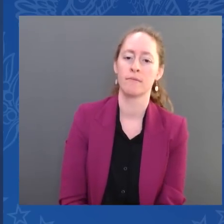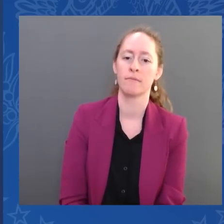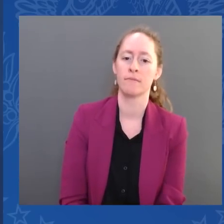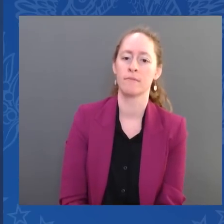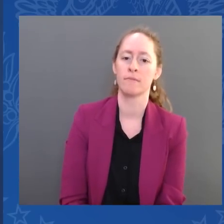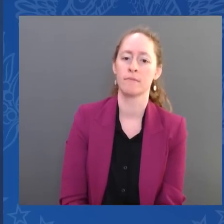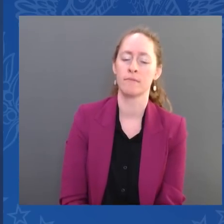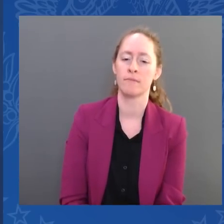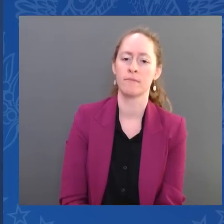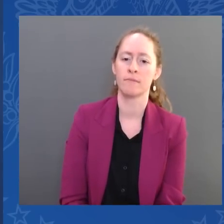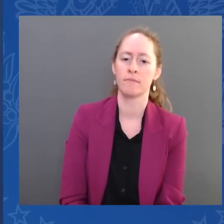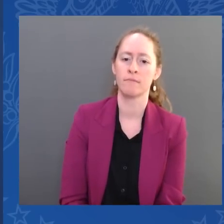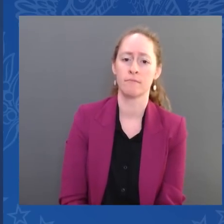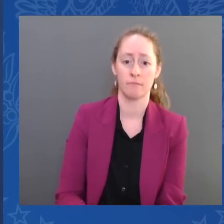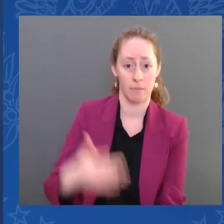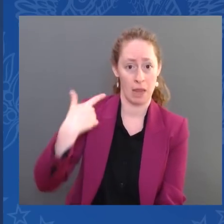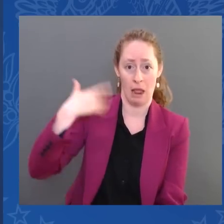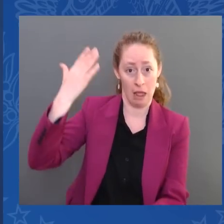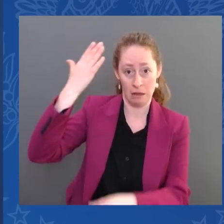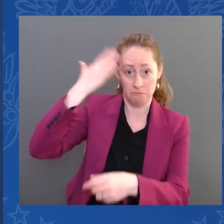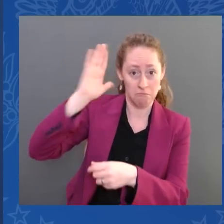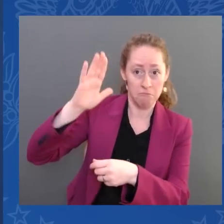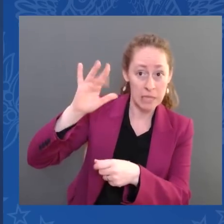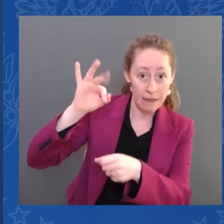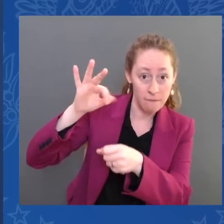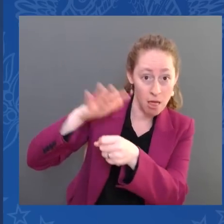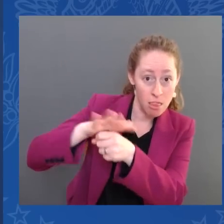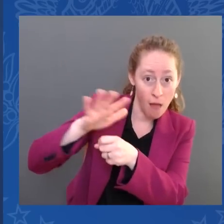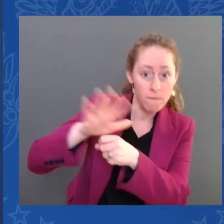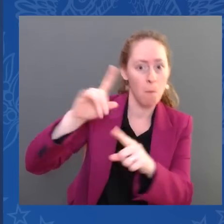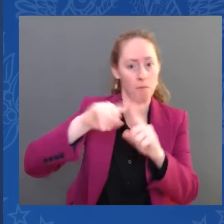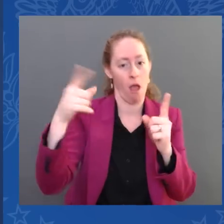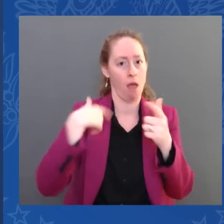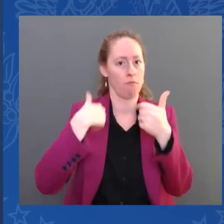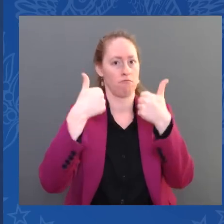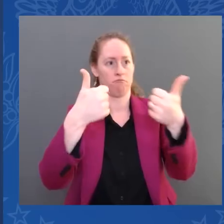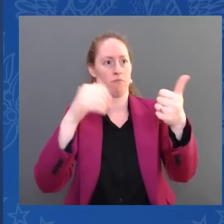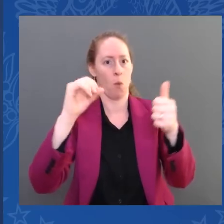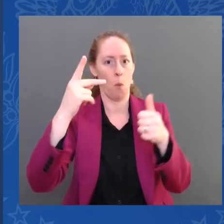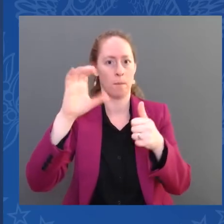The Press: Mr. President, does Ukraine have to cede territory to achieve some peace?